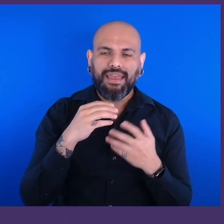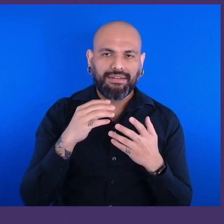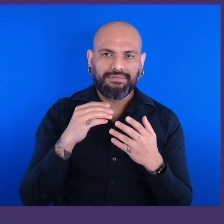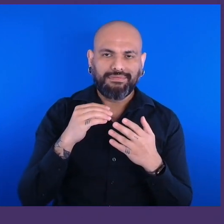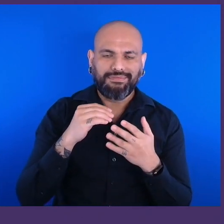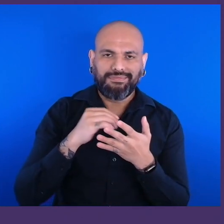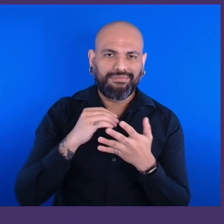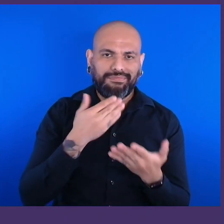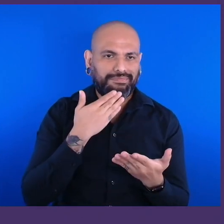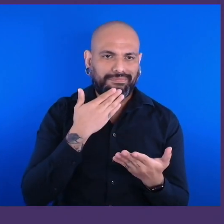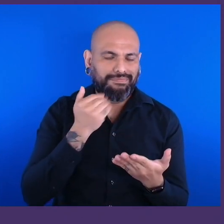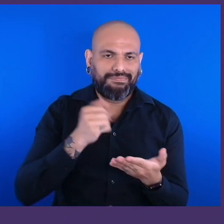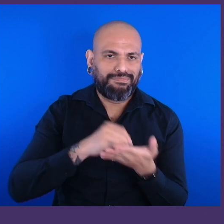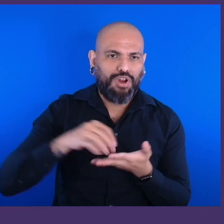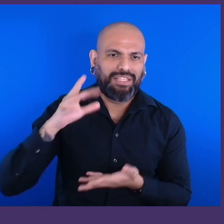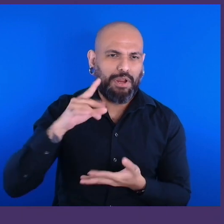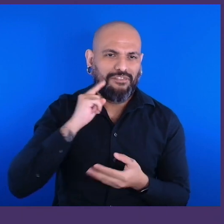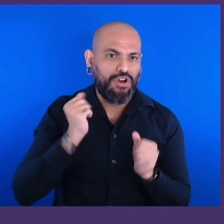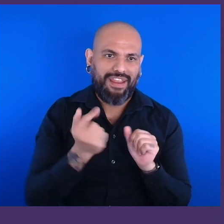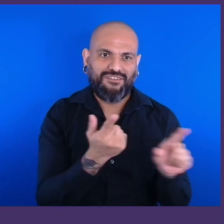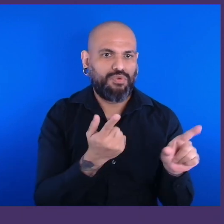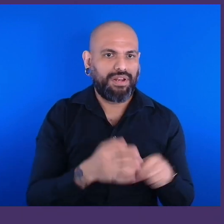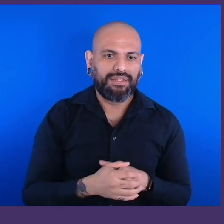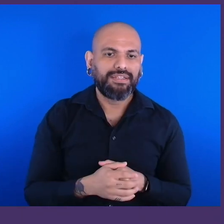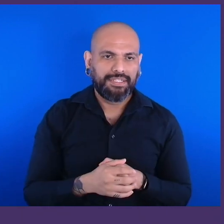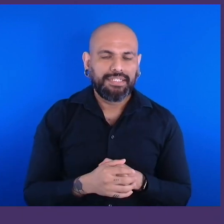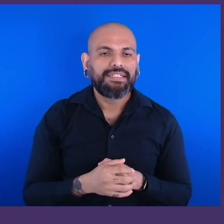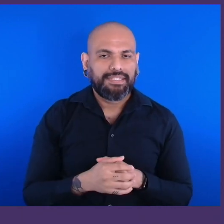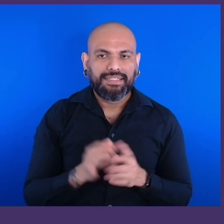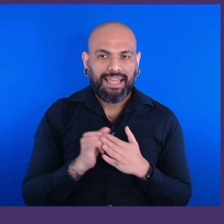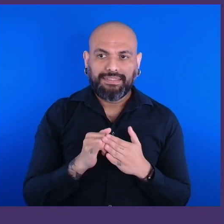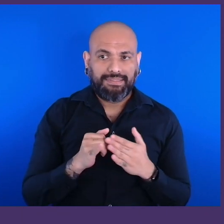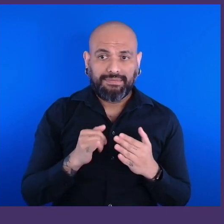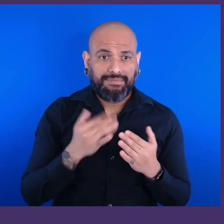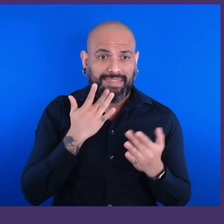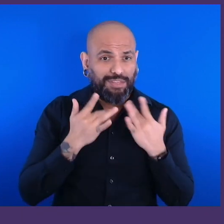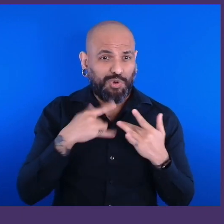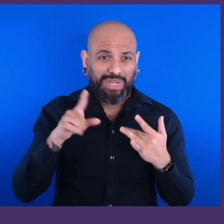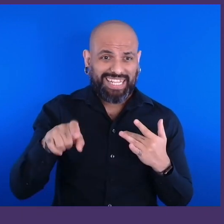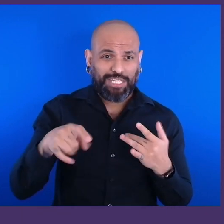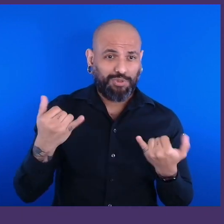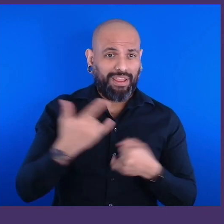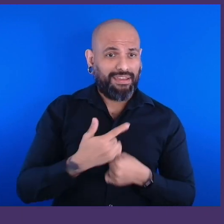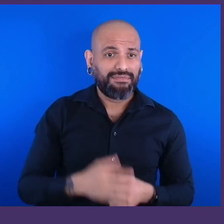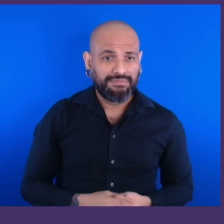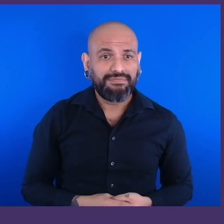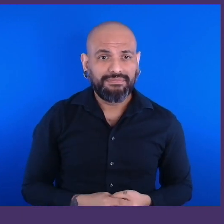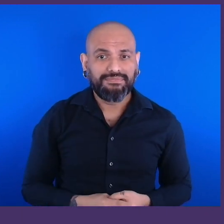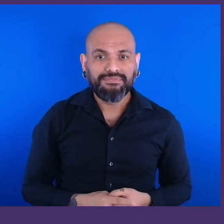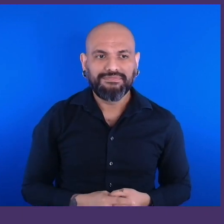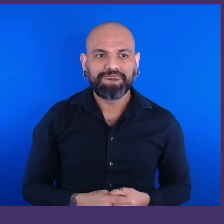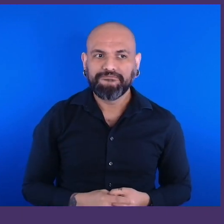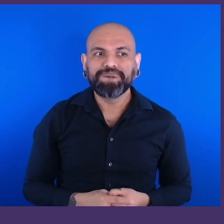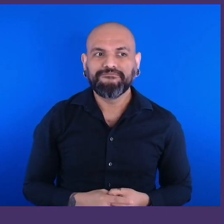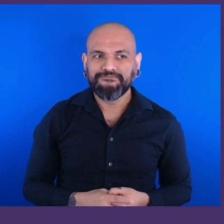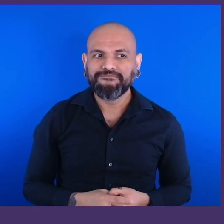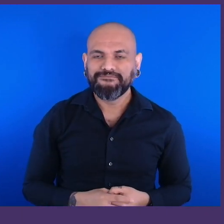and that is desperately needed today. Rylin Rodgers: I couldn't love all of that any more.